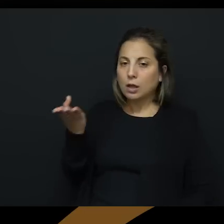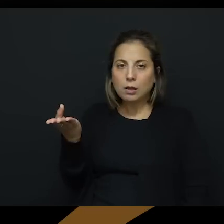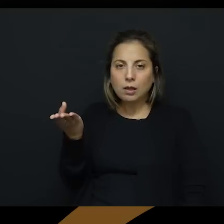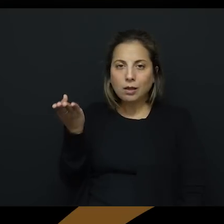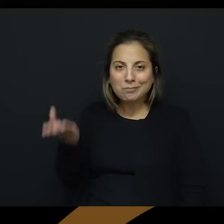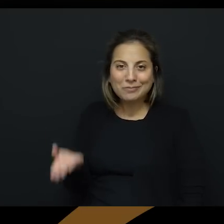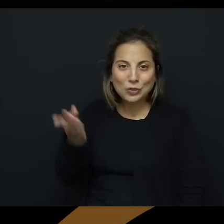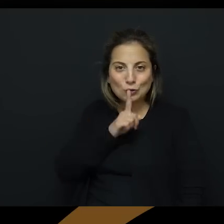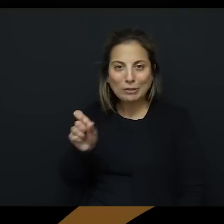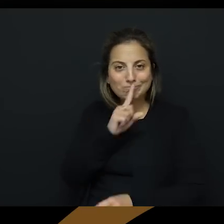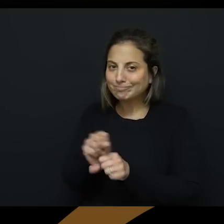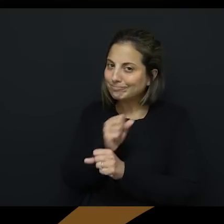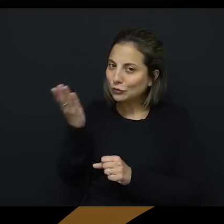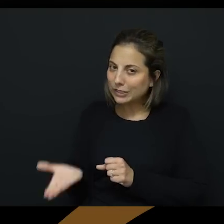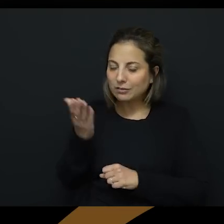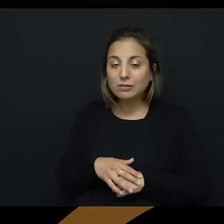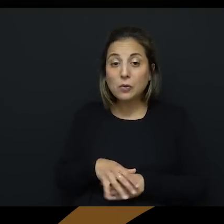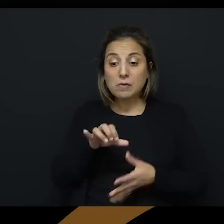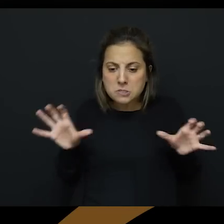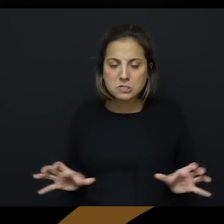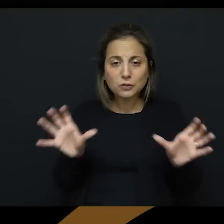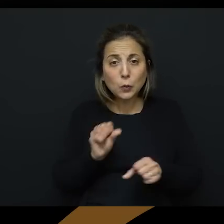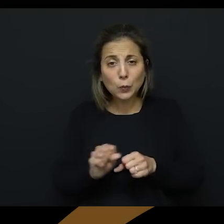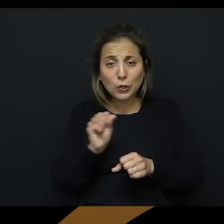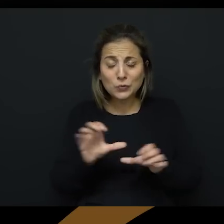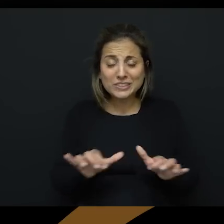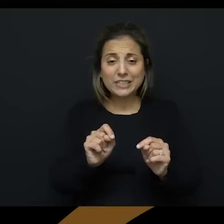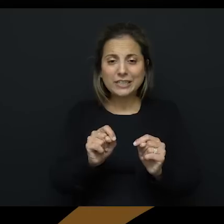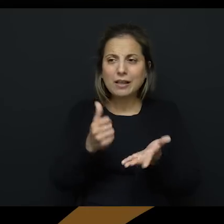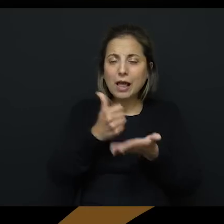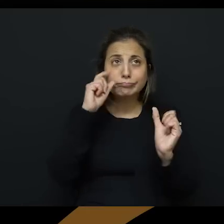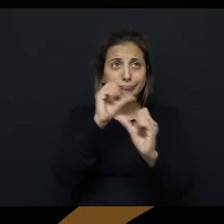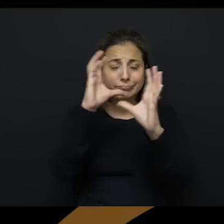We all want to see ourselves in that realm. And and it was real, you know.